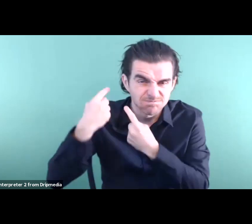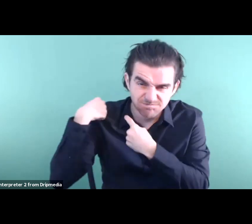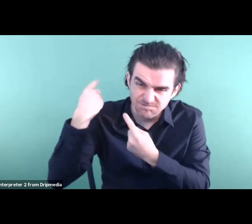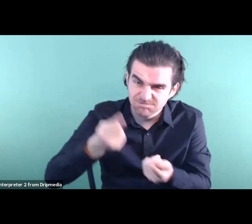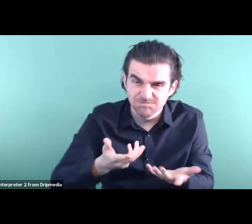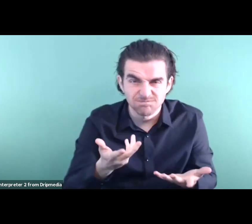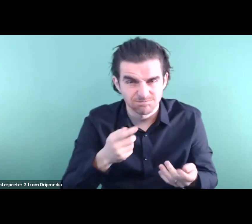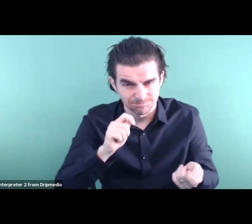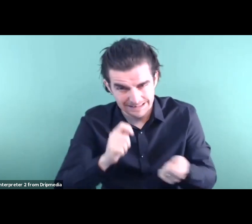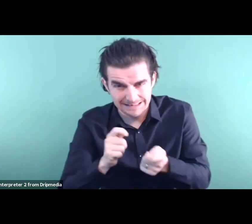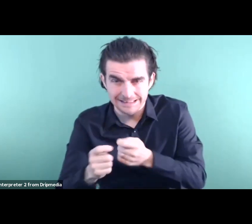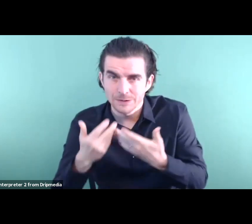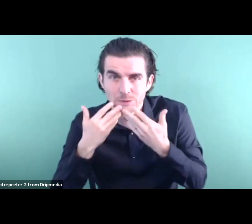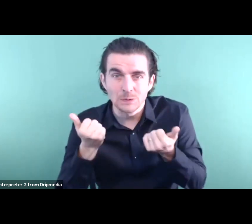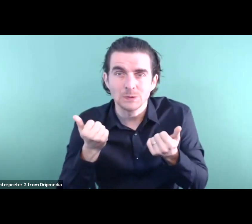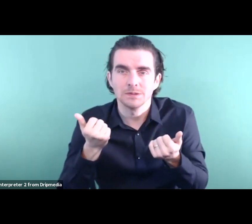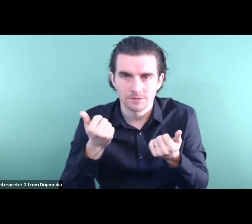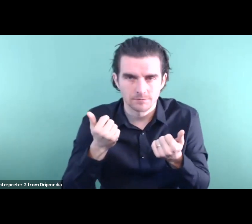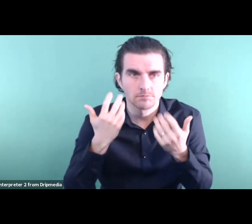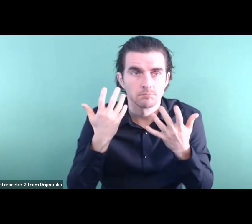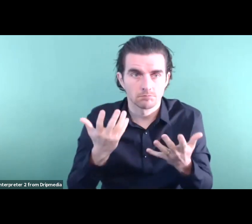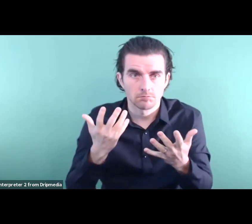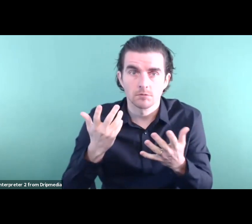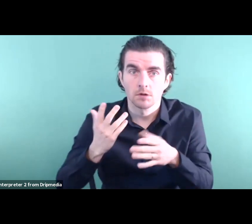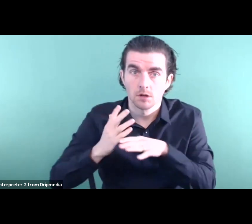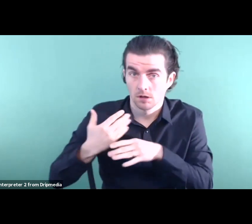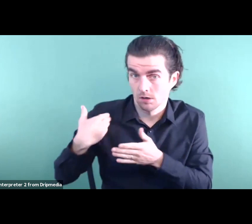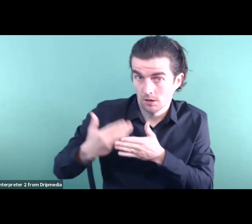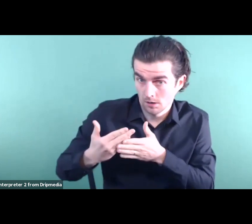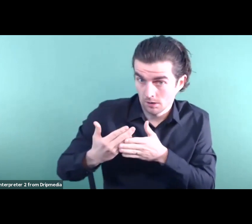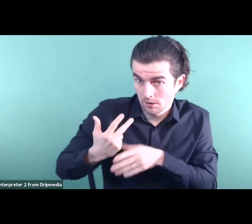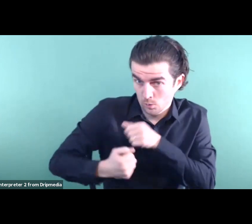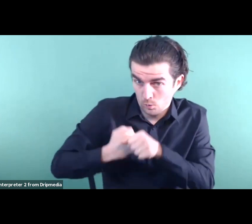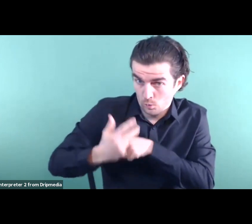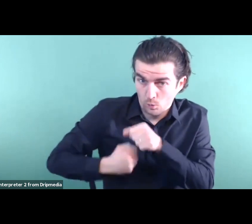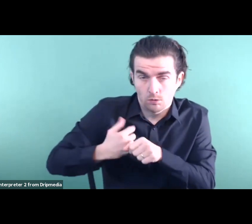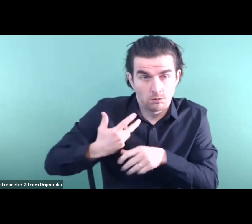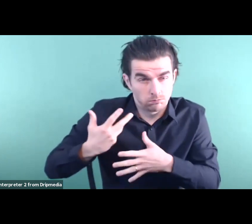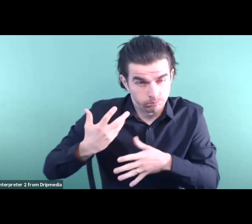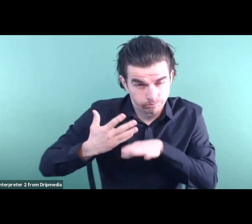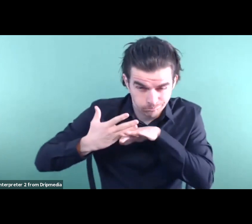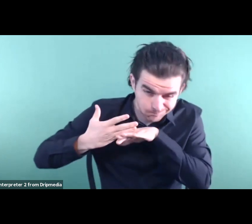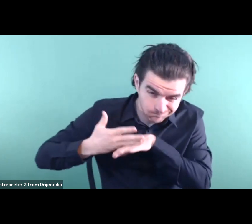actually are inclusive in their consideration of the support for a person with disabilities